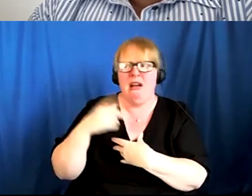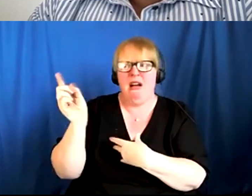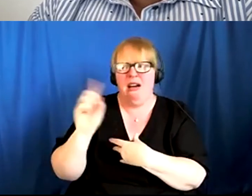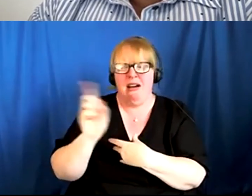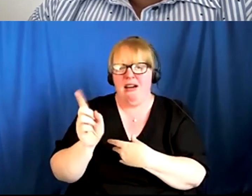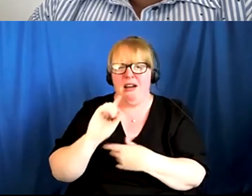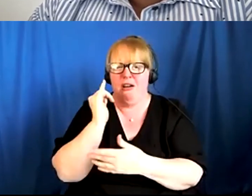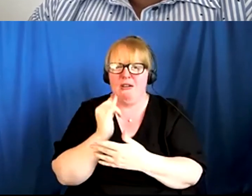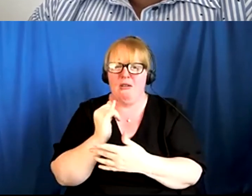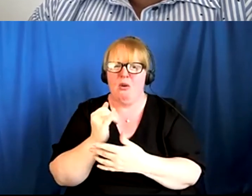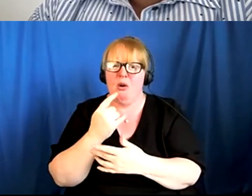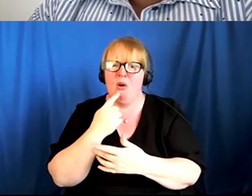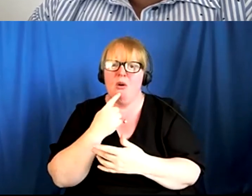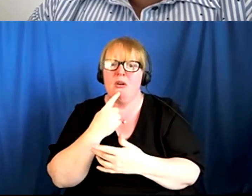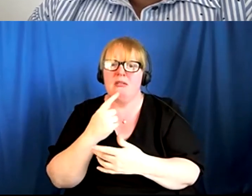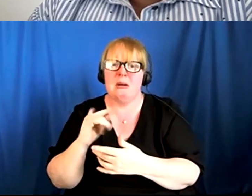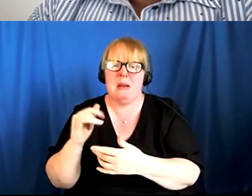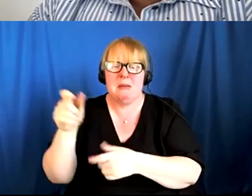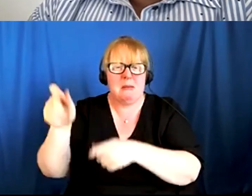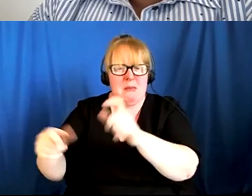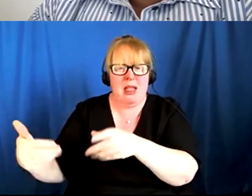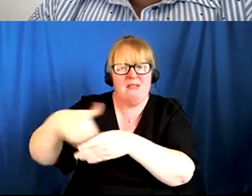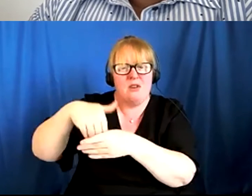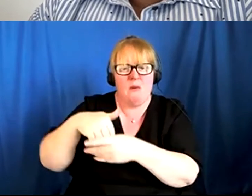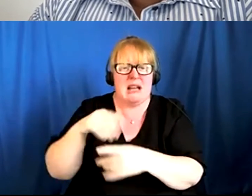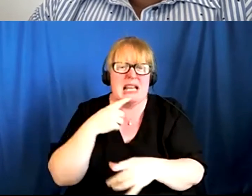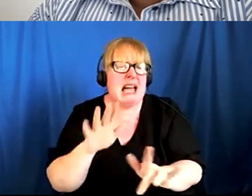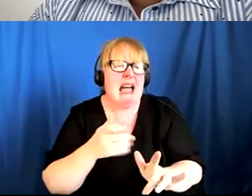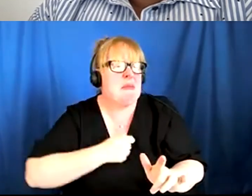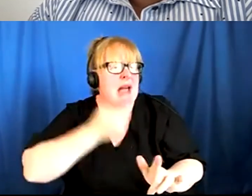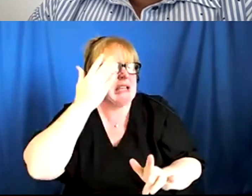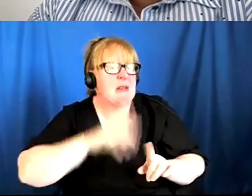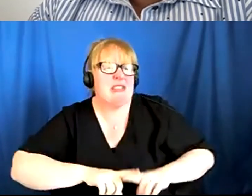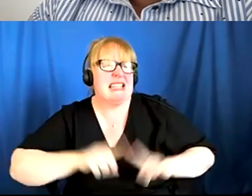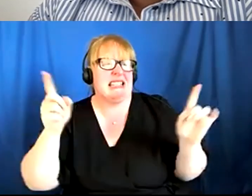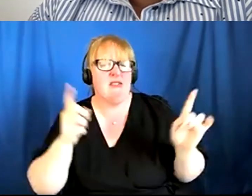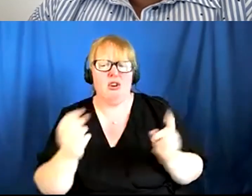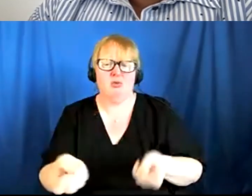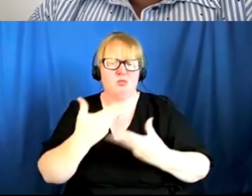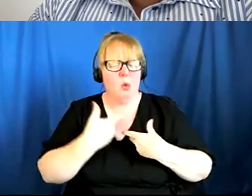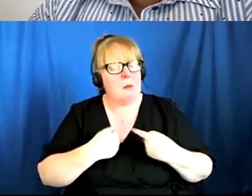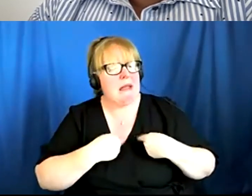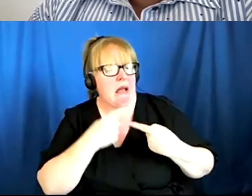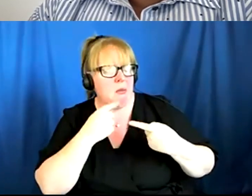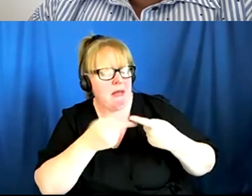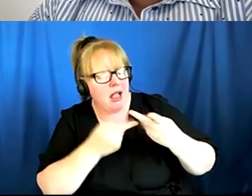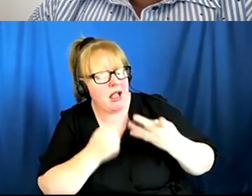thought they were signing up to, I thought they would get some experiences, often not what they've got at all. But yeah, I don't know, I